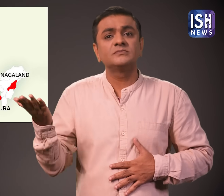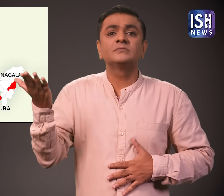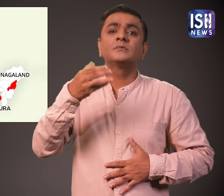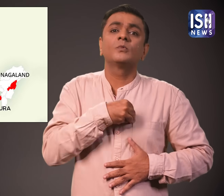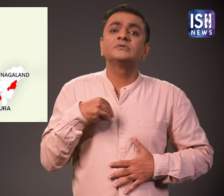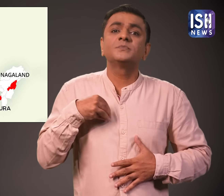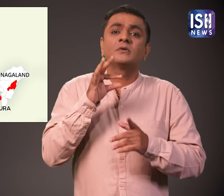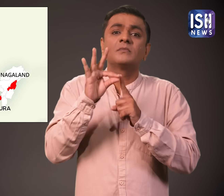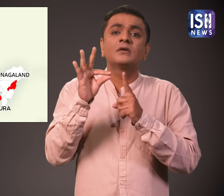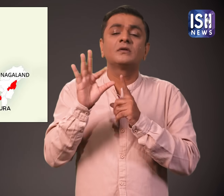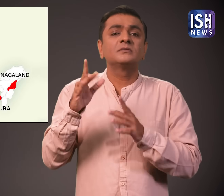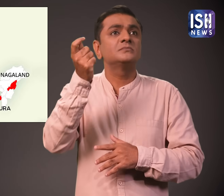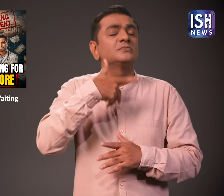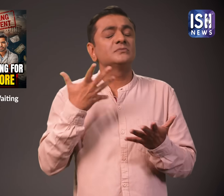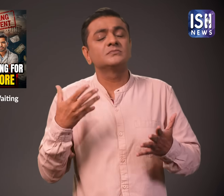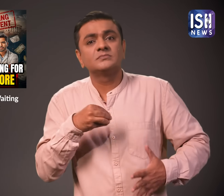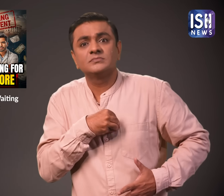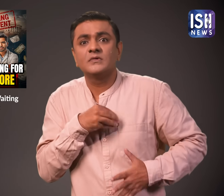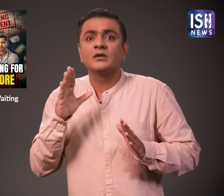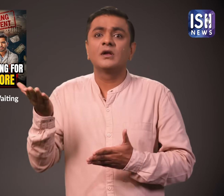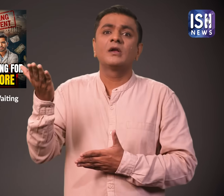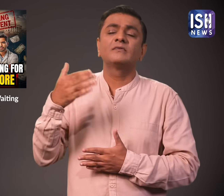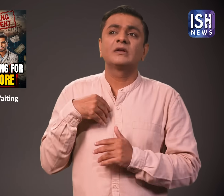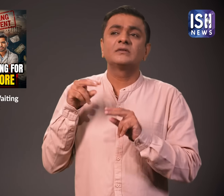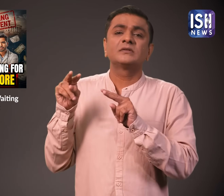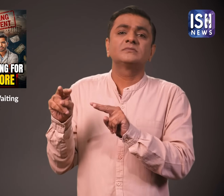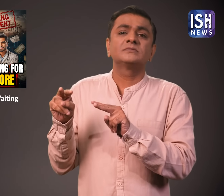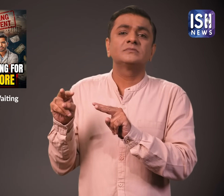Private hospitals there are still waiting for their payments and struggling with the situation.